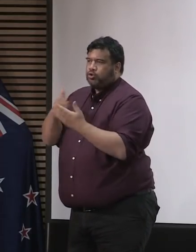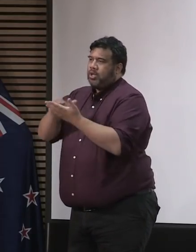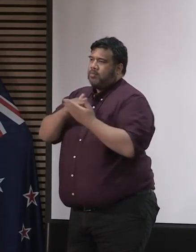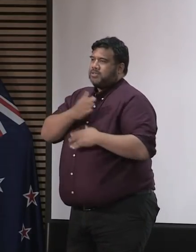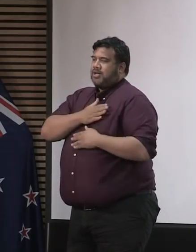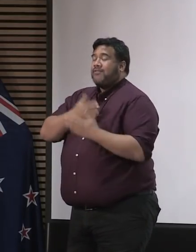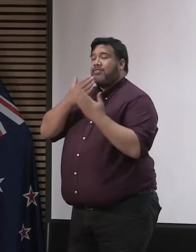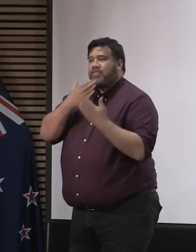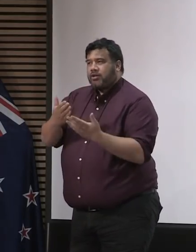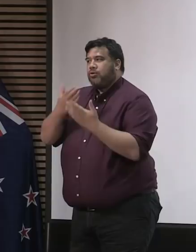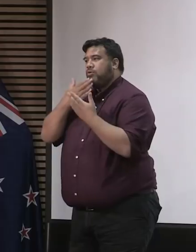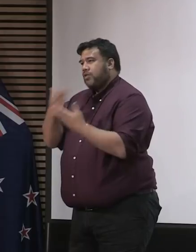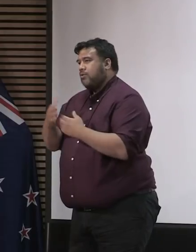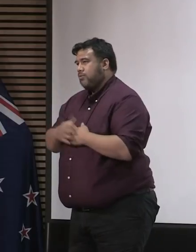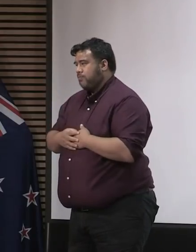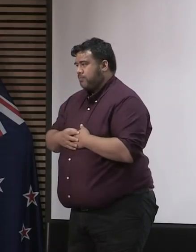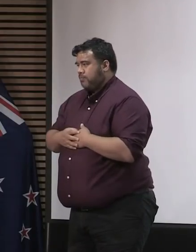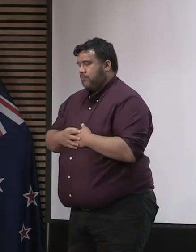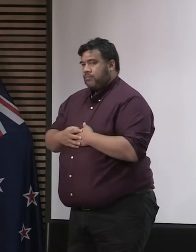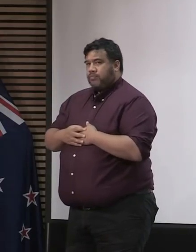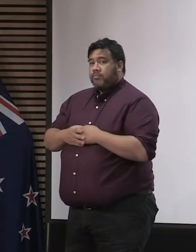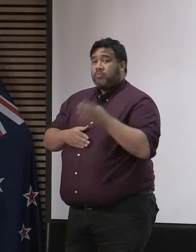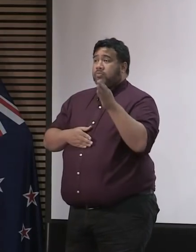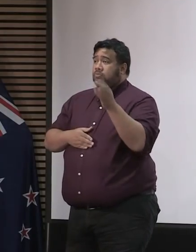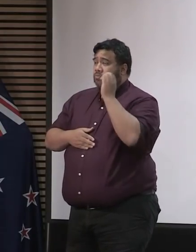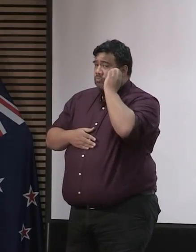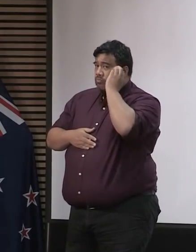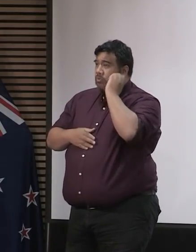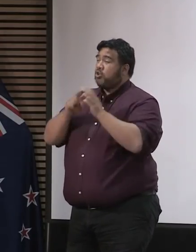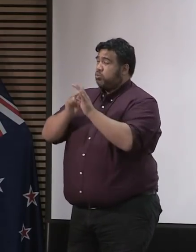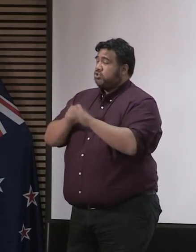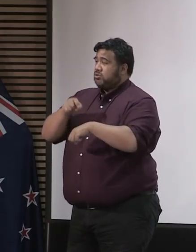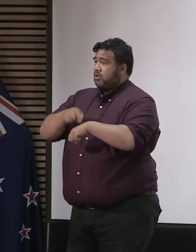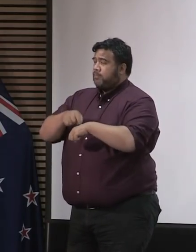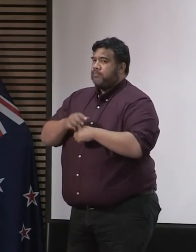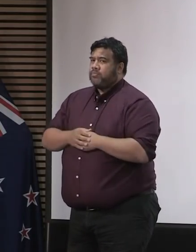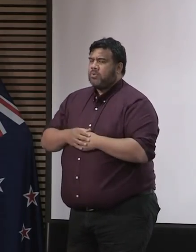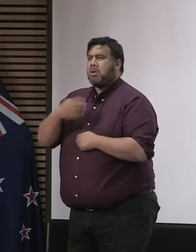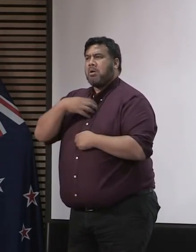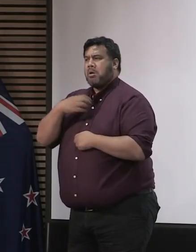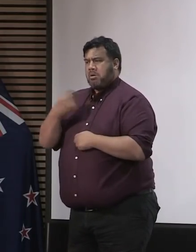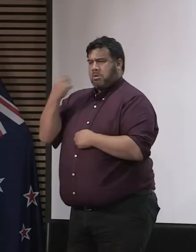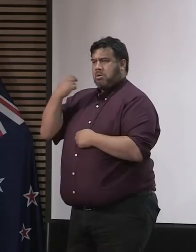We heard this morning at the COVID committee from representatives right across the health